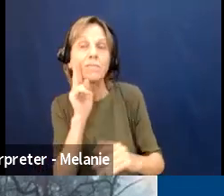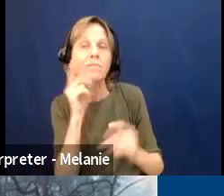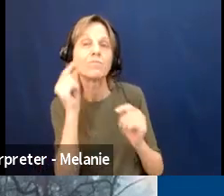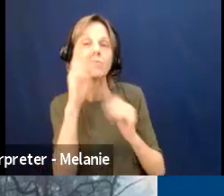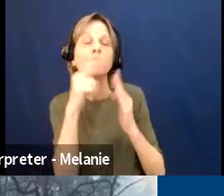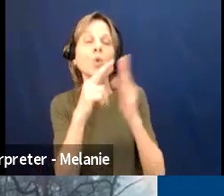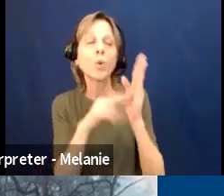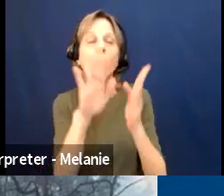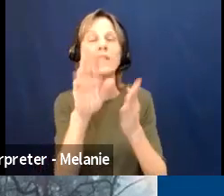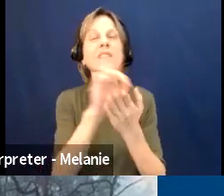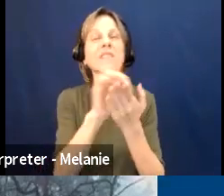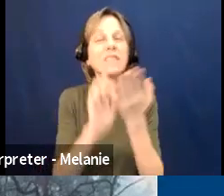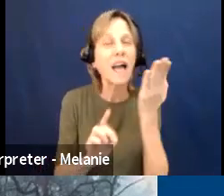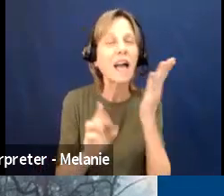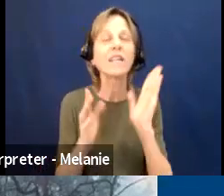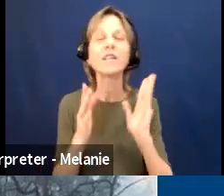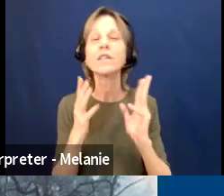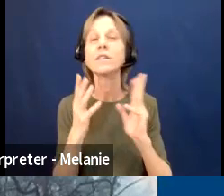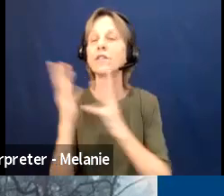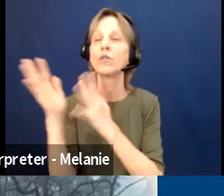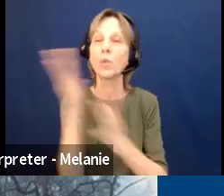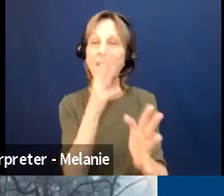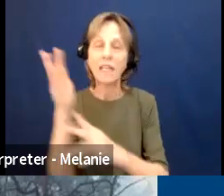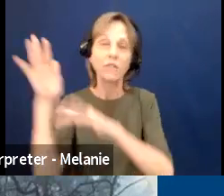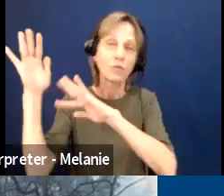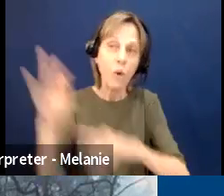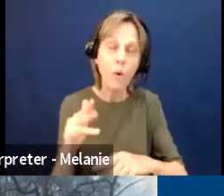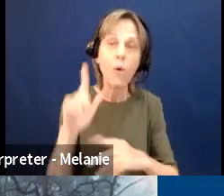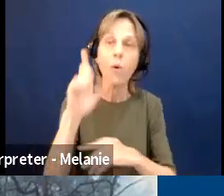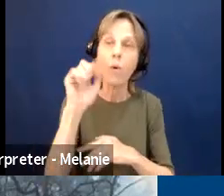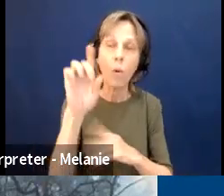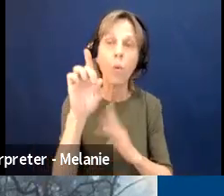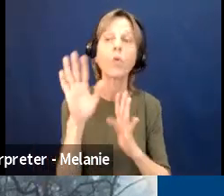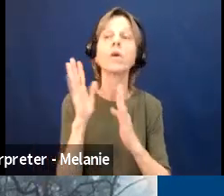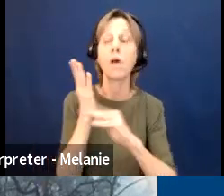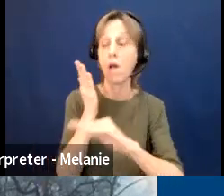are wind load snow loads then you can hire an engineer and if you want you can hire an architect